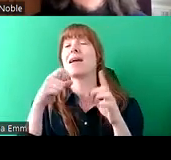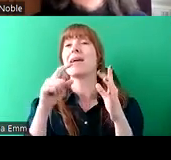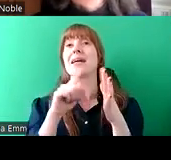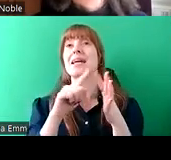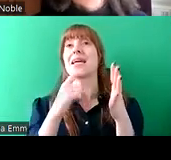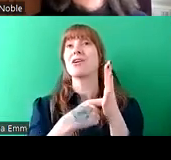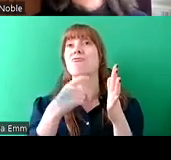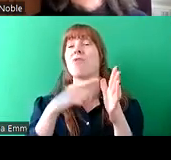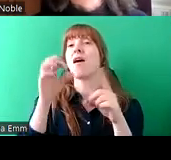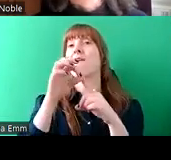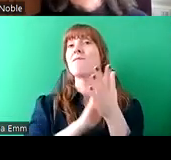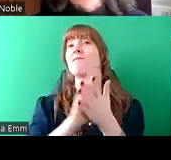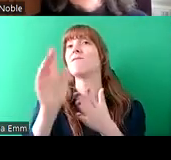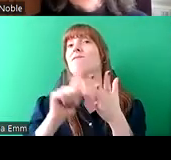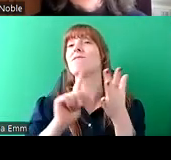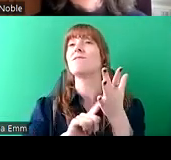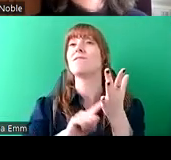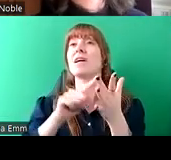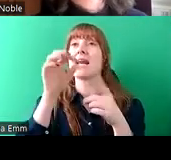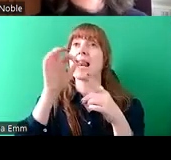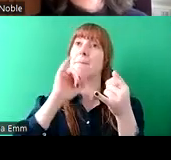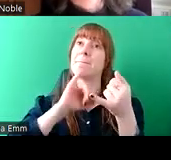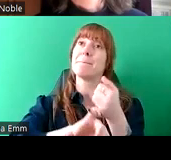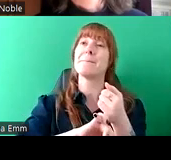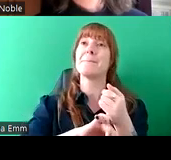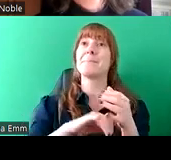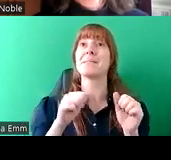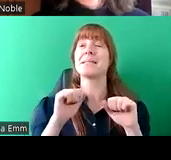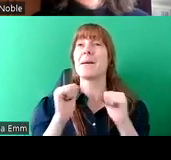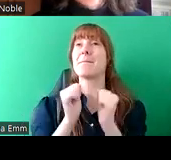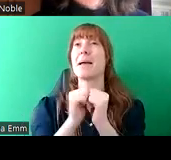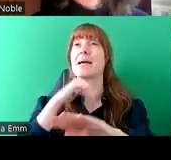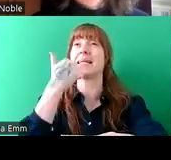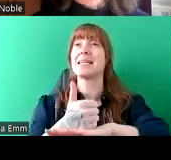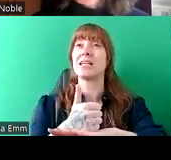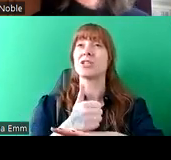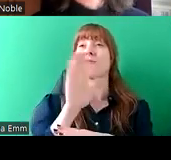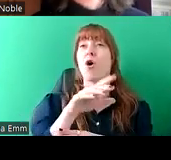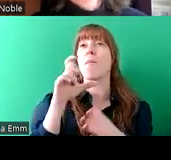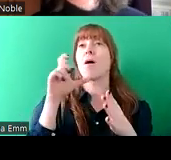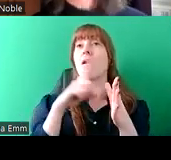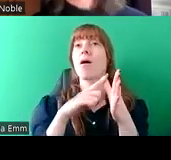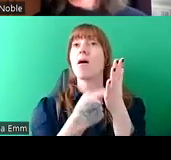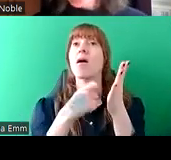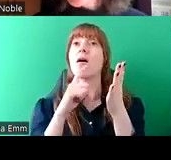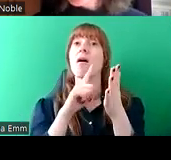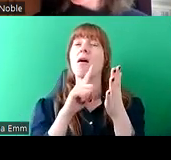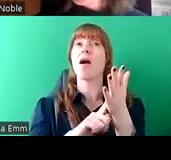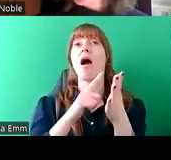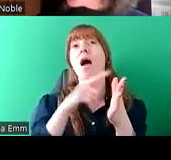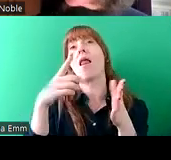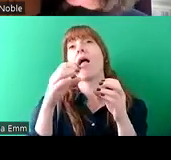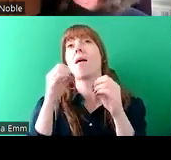we've got a paper installation by Carla Black, lots and lots of different material; some of which